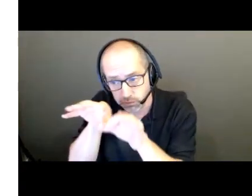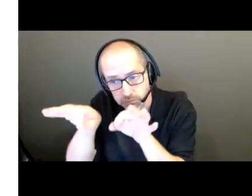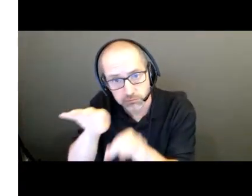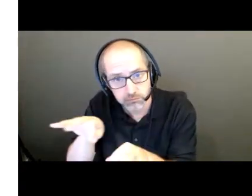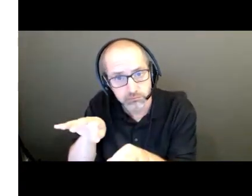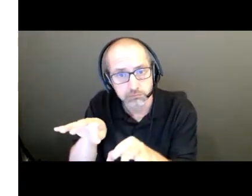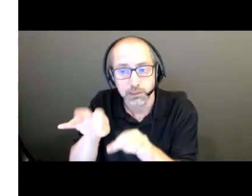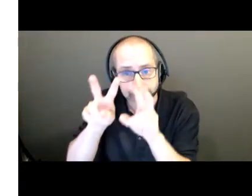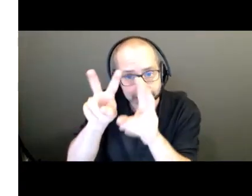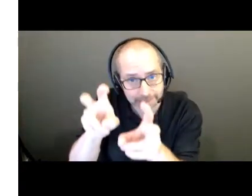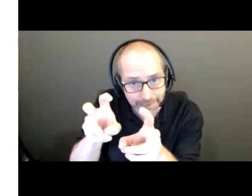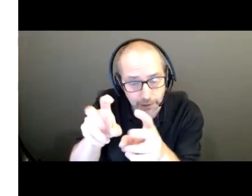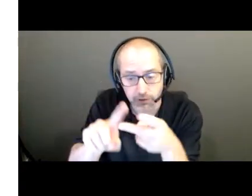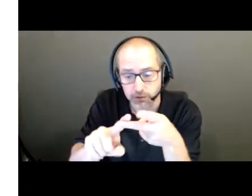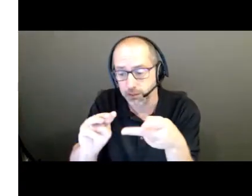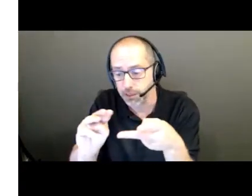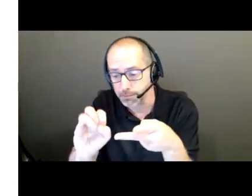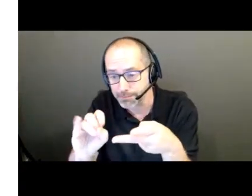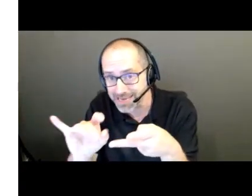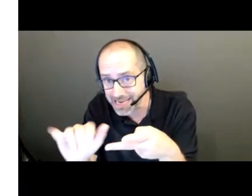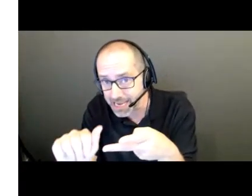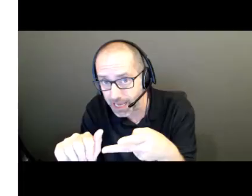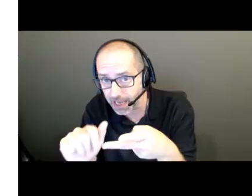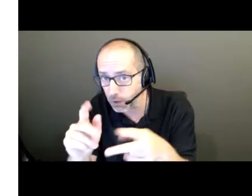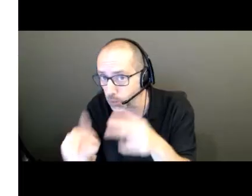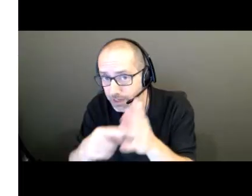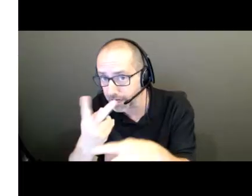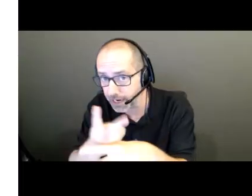the media, the year, duration, etc.